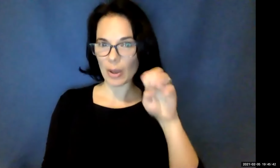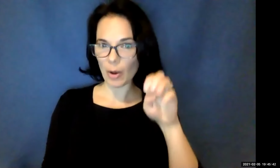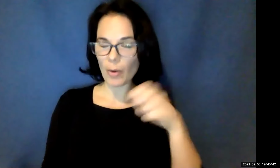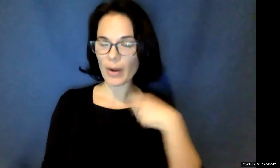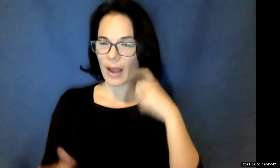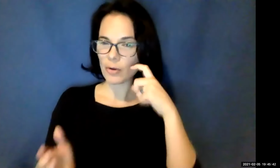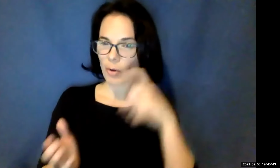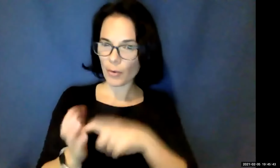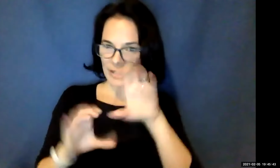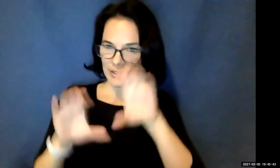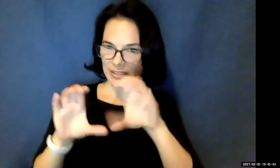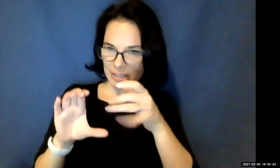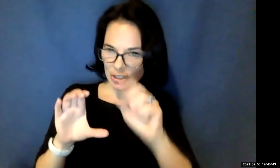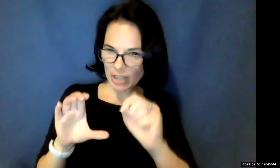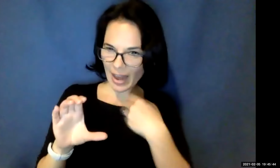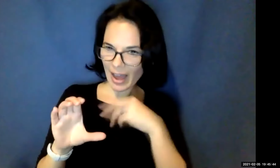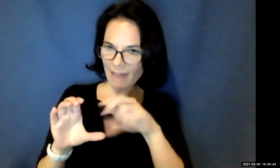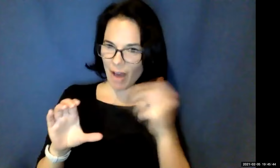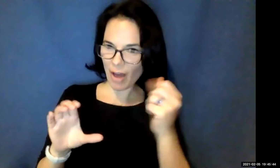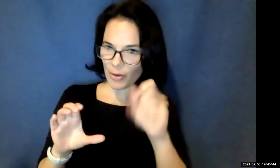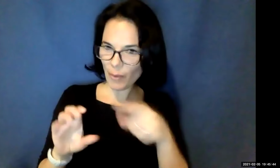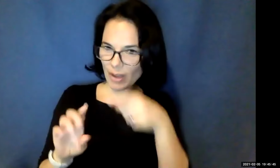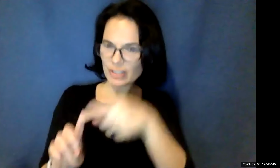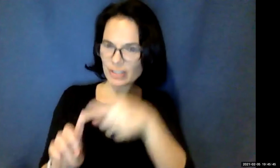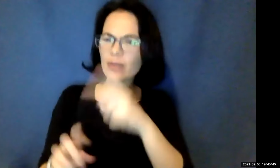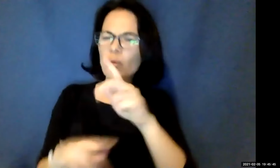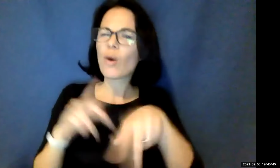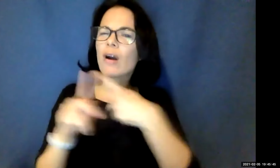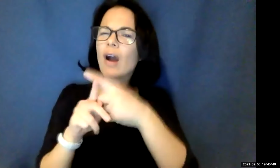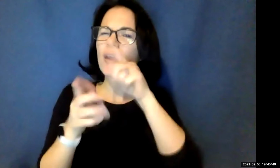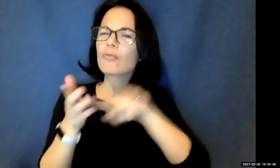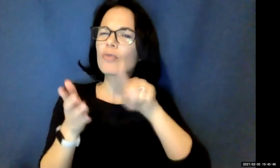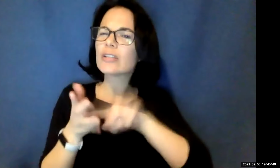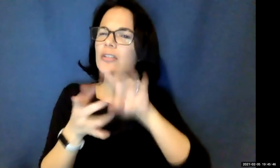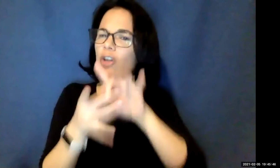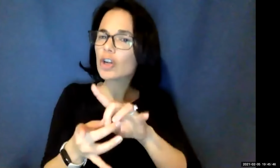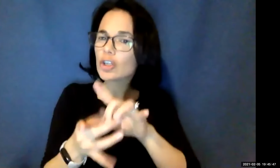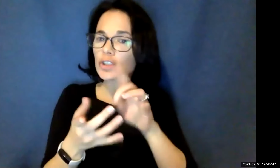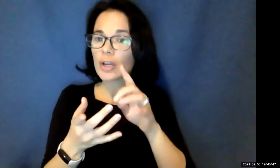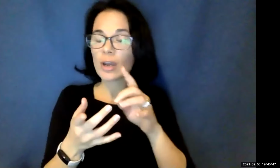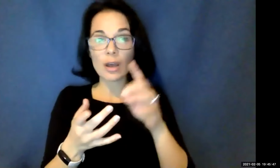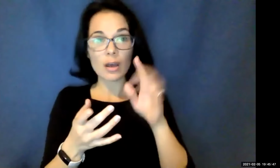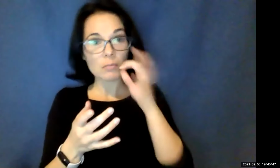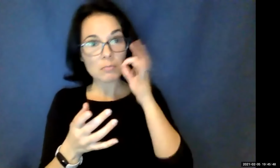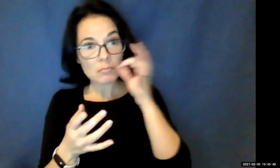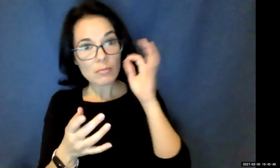“What kind of research have you found wherein marijuana helps the symptoms of COVID-19?”